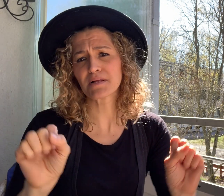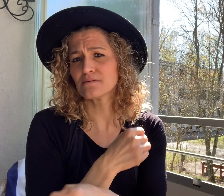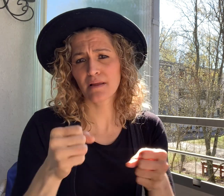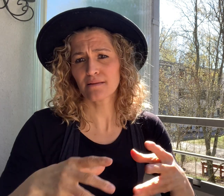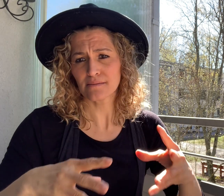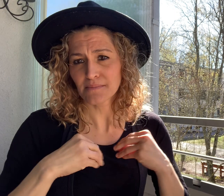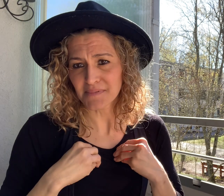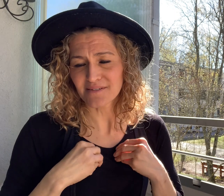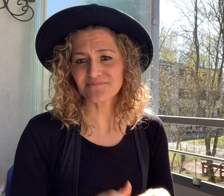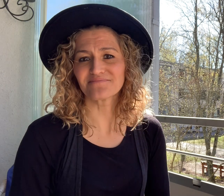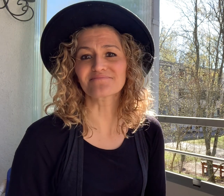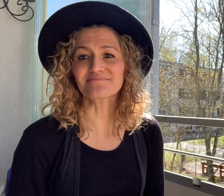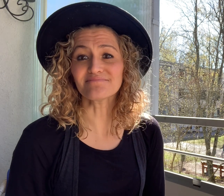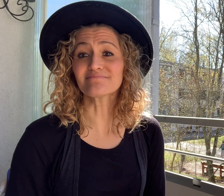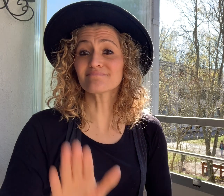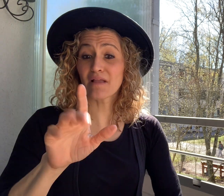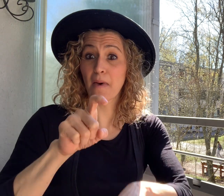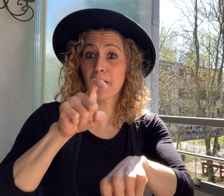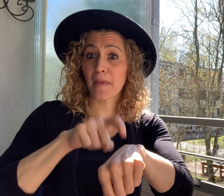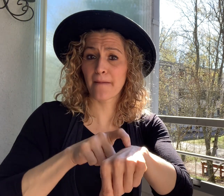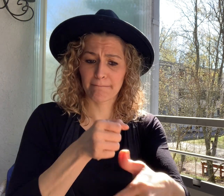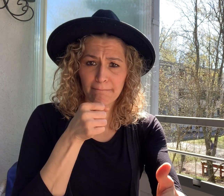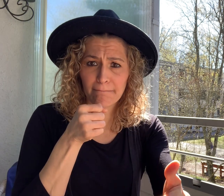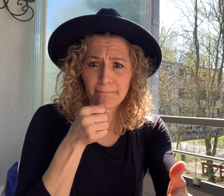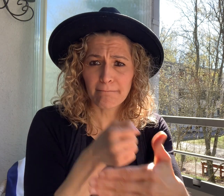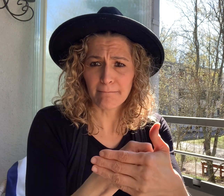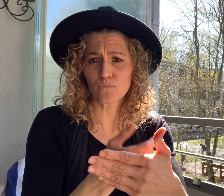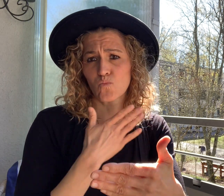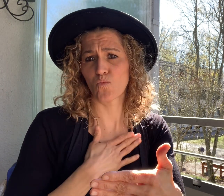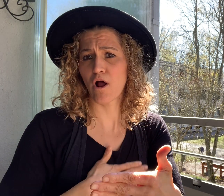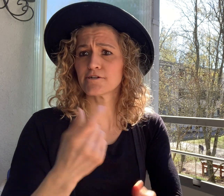for this discussion is May 15, 2020.